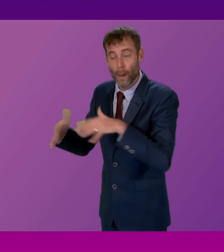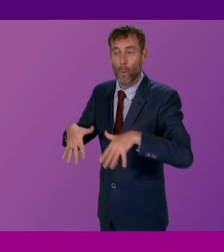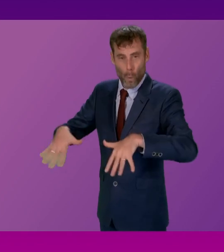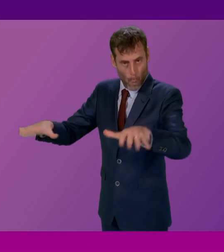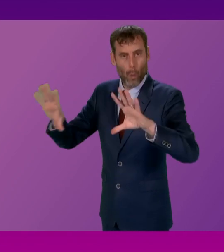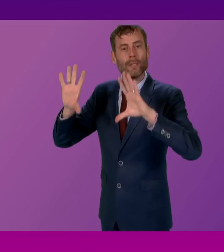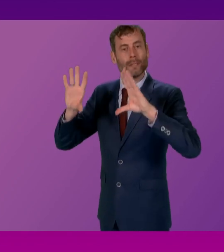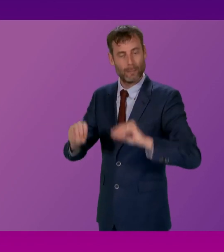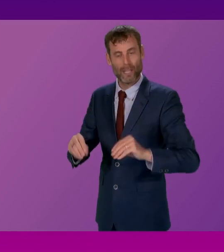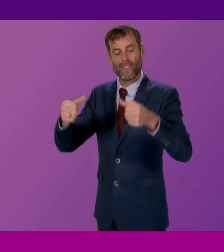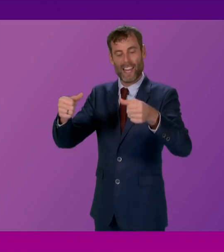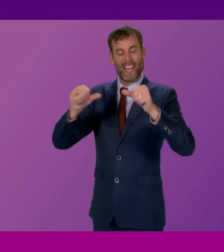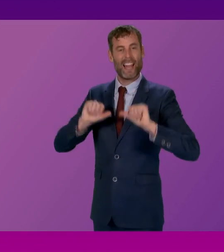the member.